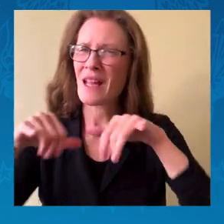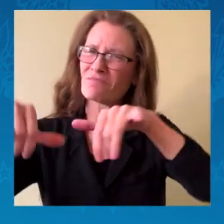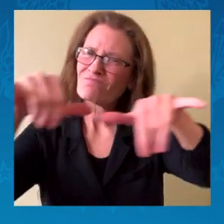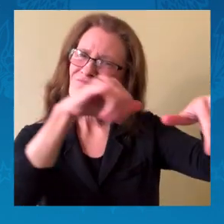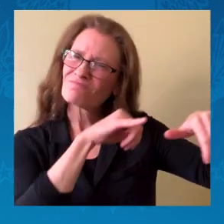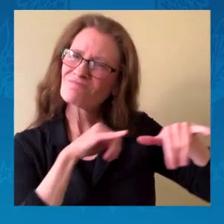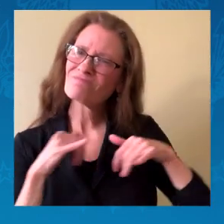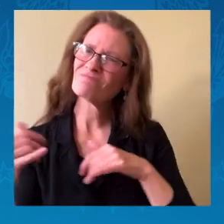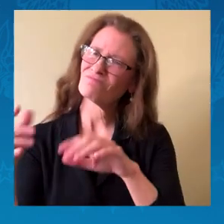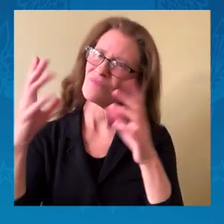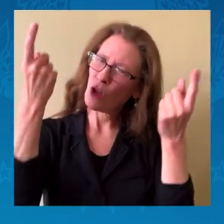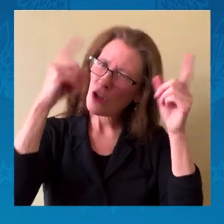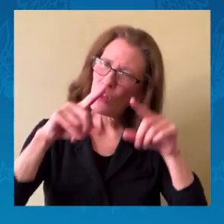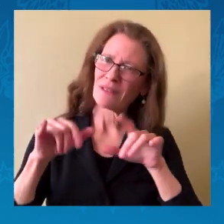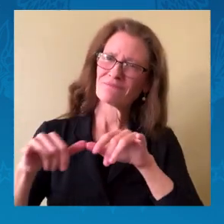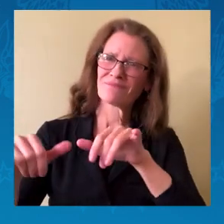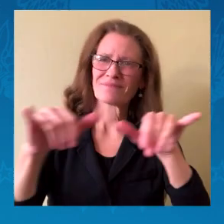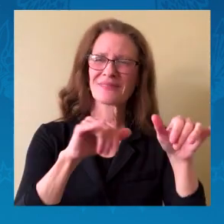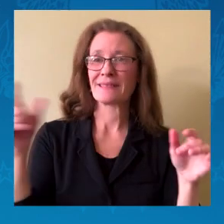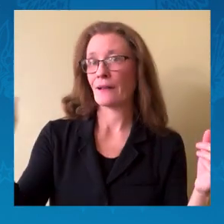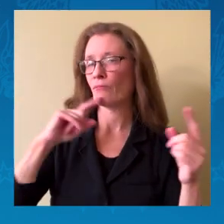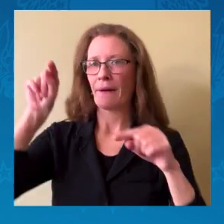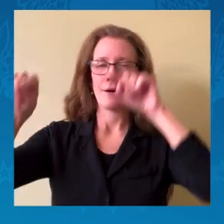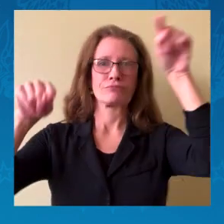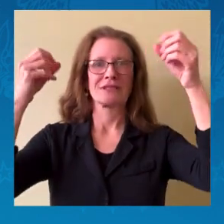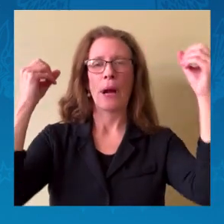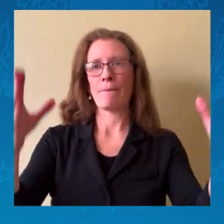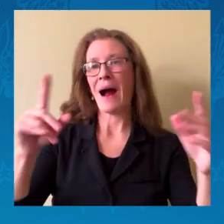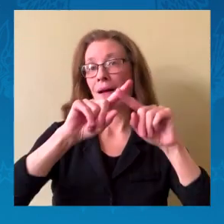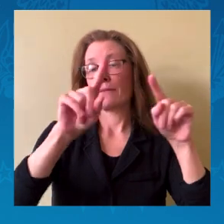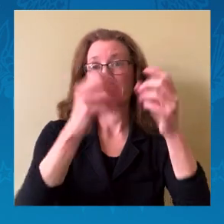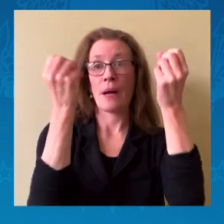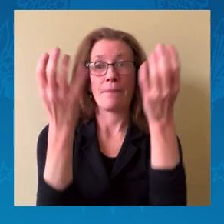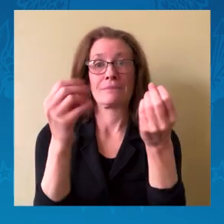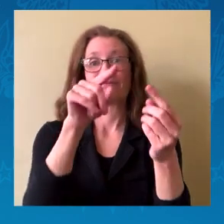with defense counterparts worldwide. And of course, as I said, to guide our own activities,